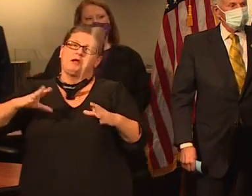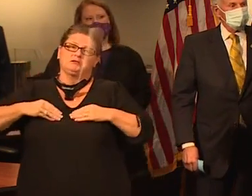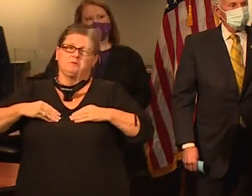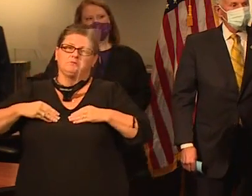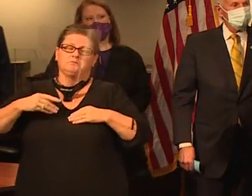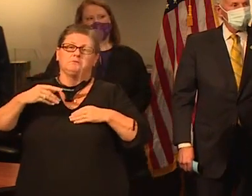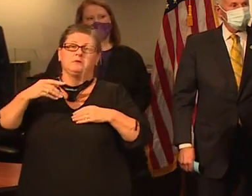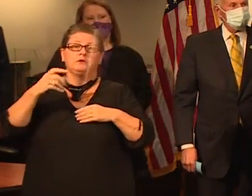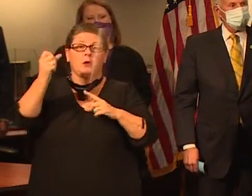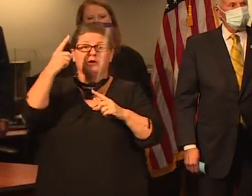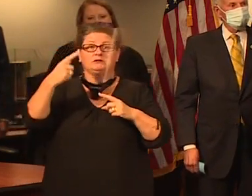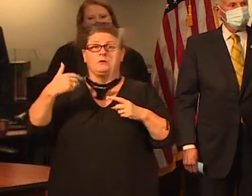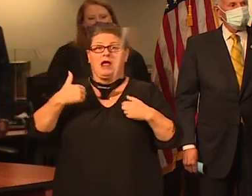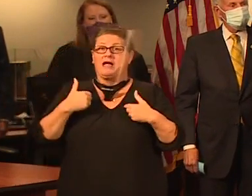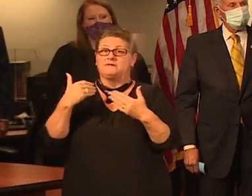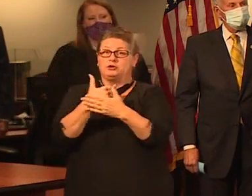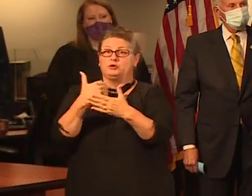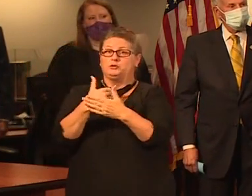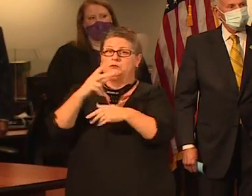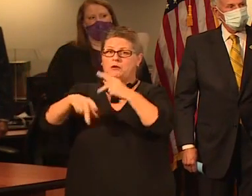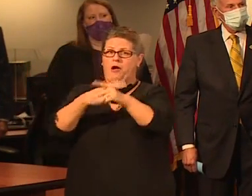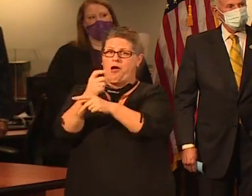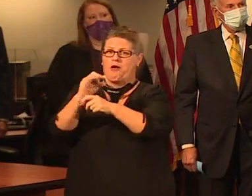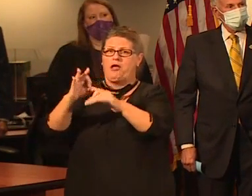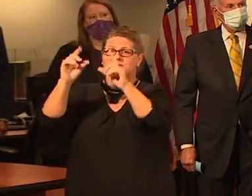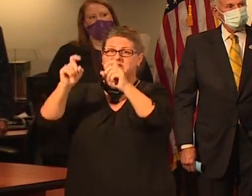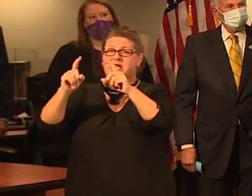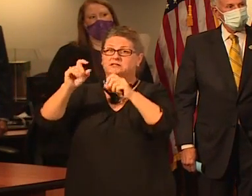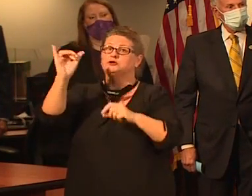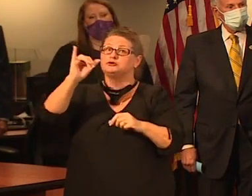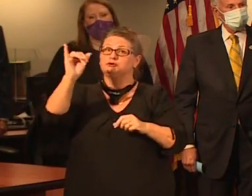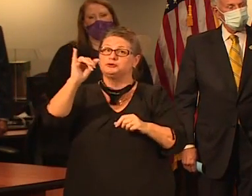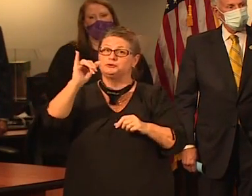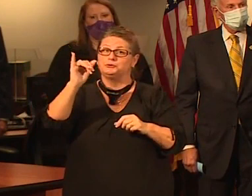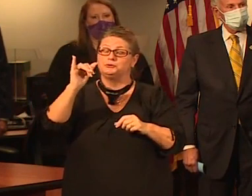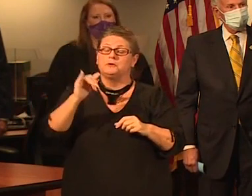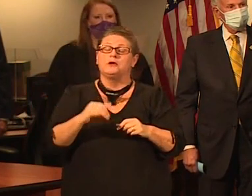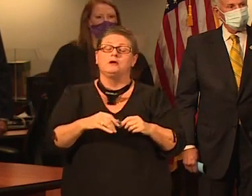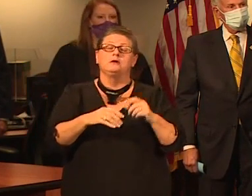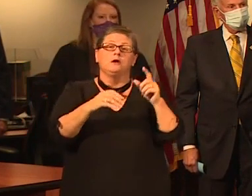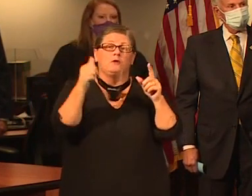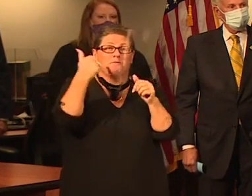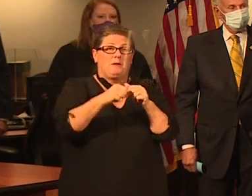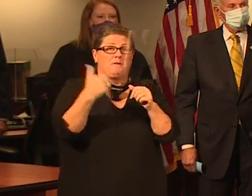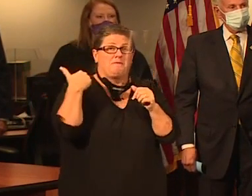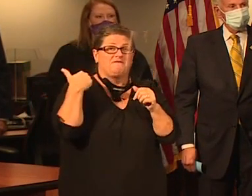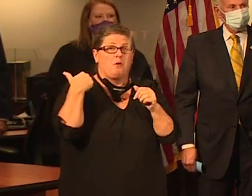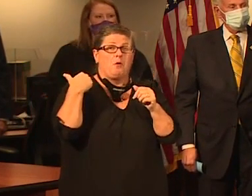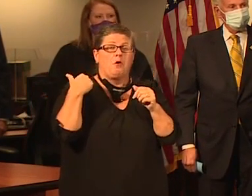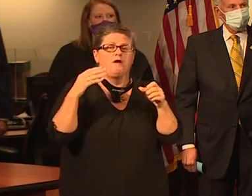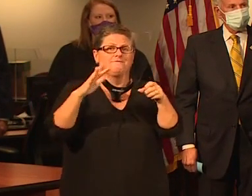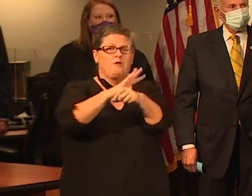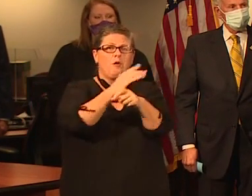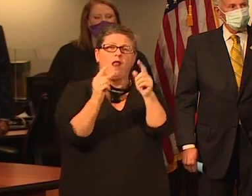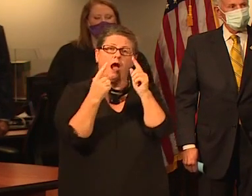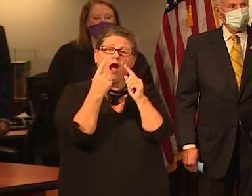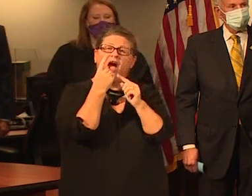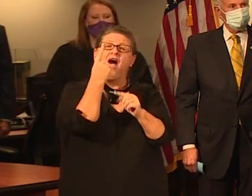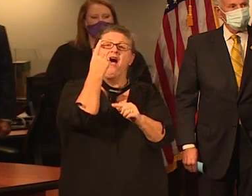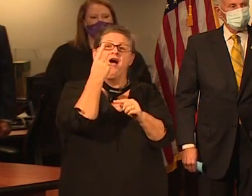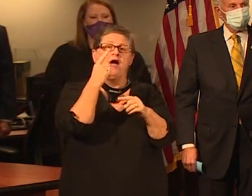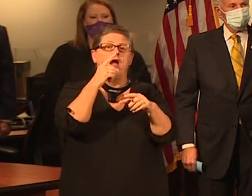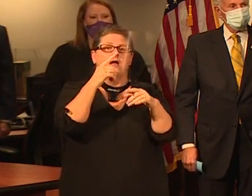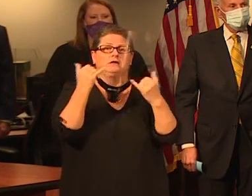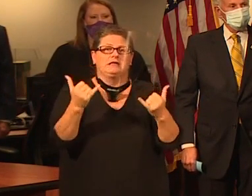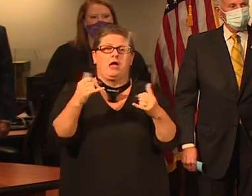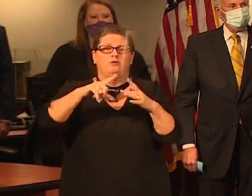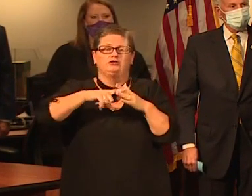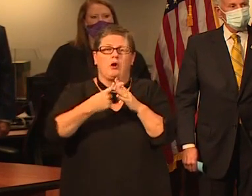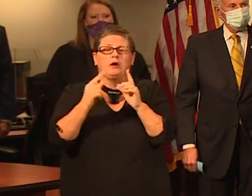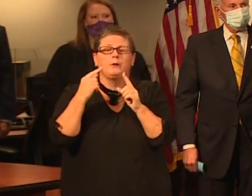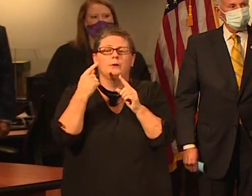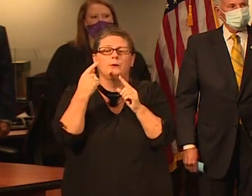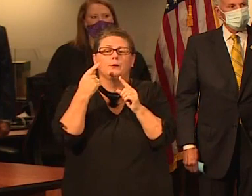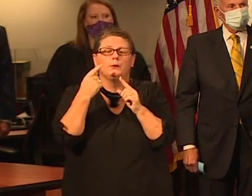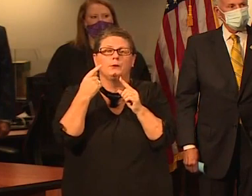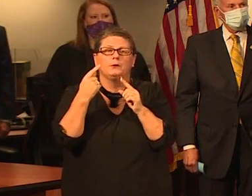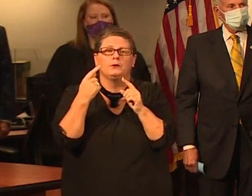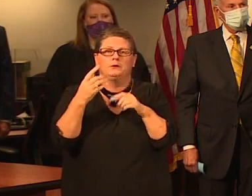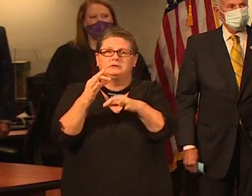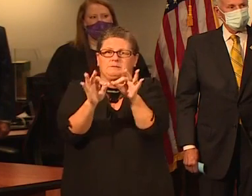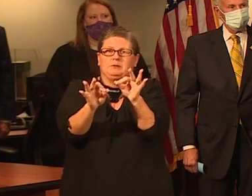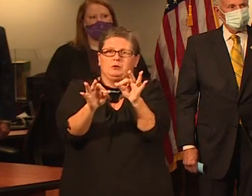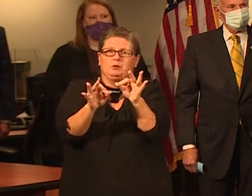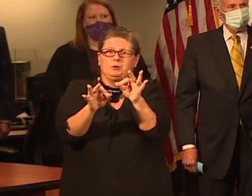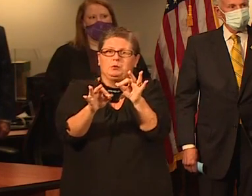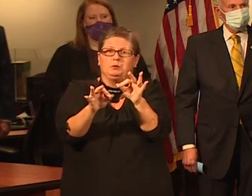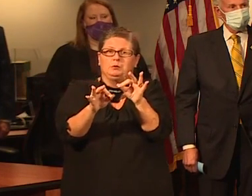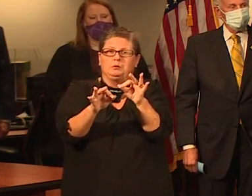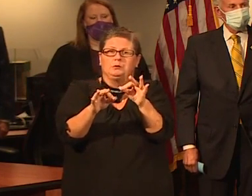THAT IS ACTUALLY GETTING BETTER BECAUSE THERE ARE NEW TYPES OF TESTING AND A LOT OF TESTING ALSO TEST RUG DON'T GO UP TOP THES INIAL CAVITY BUT LOWER IN THE